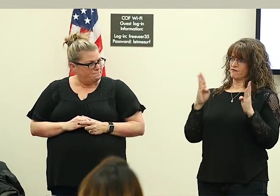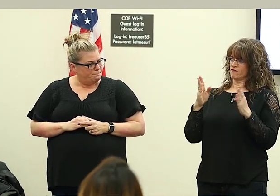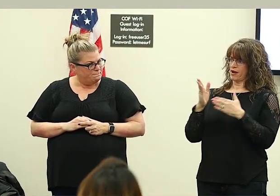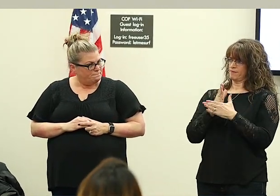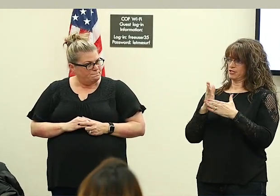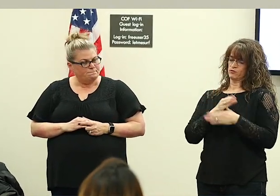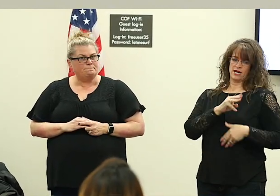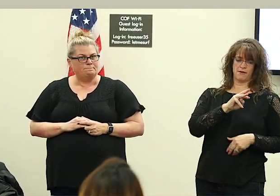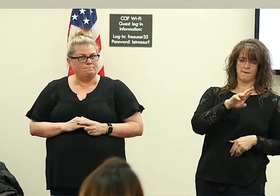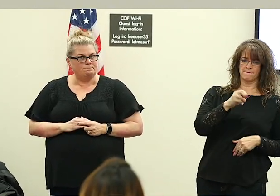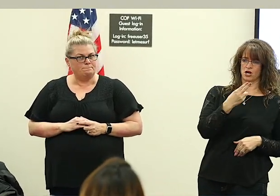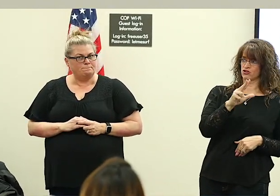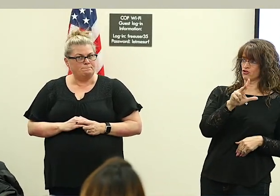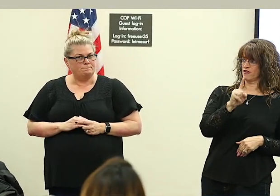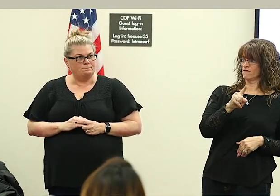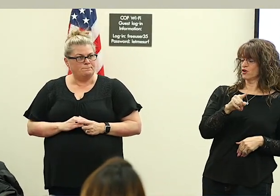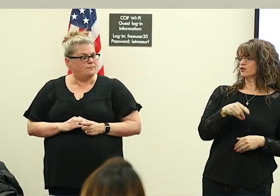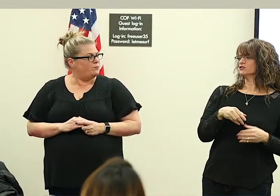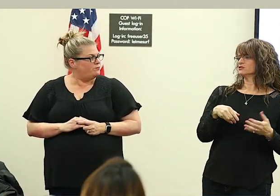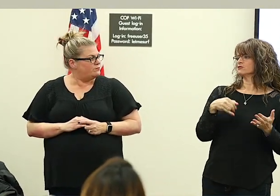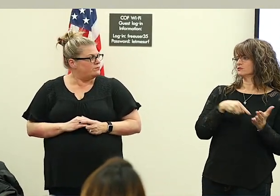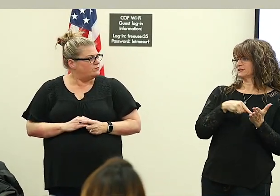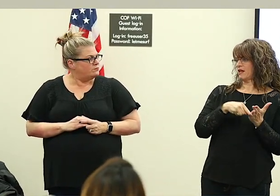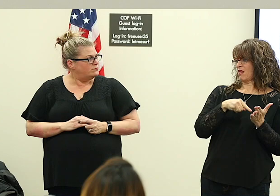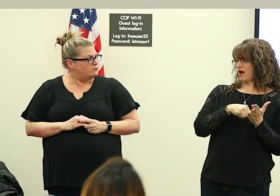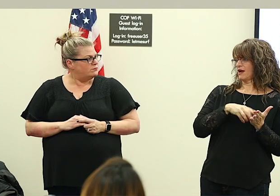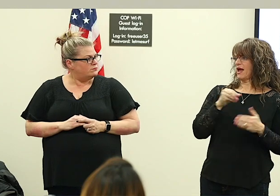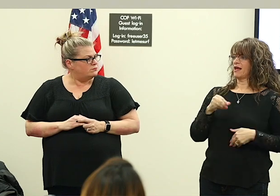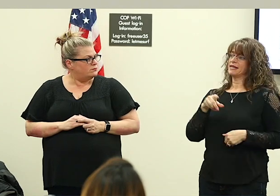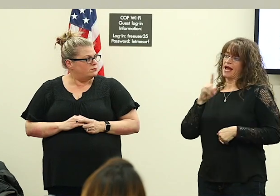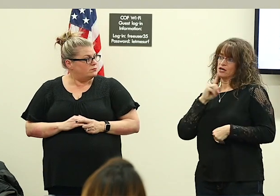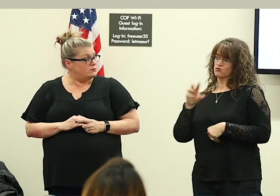the March 31st deadline for the pre-application and then the actual lottery.